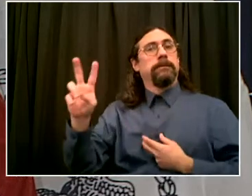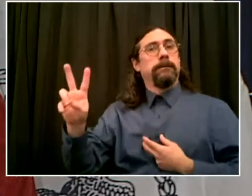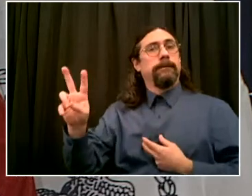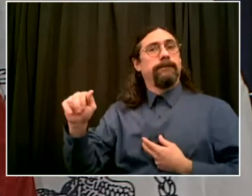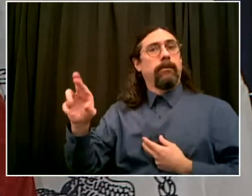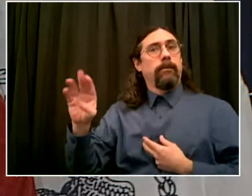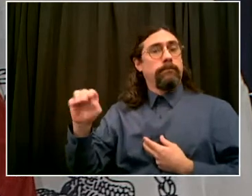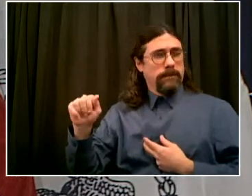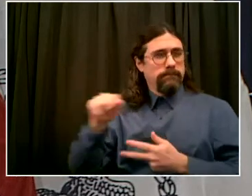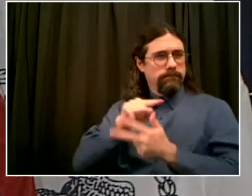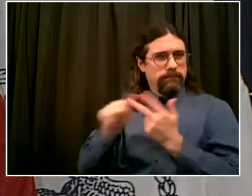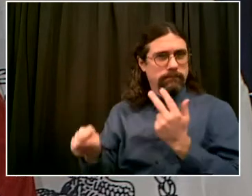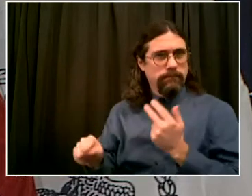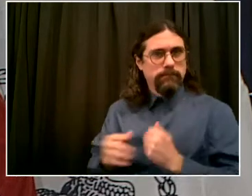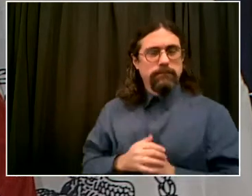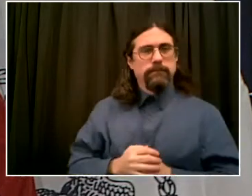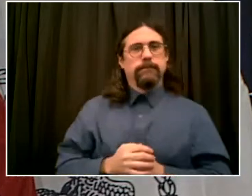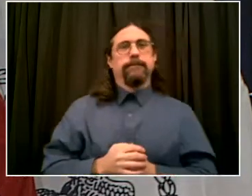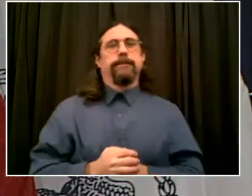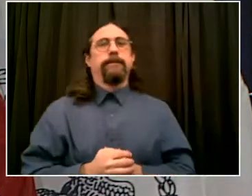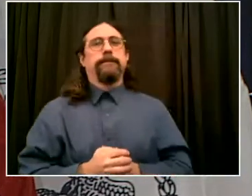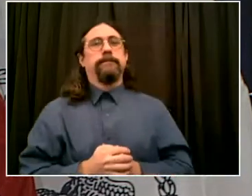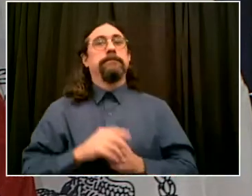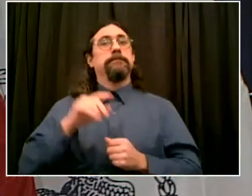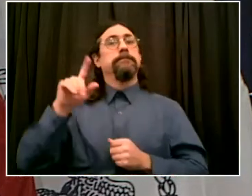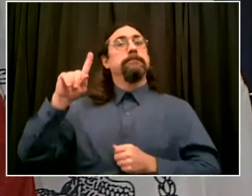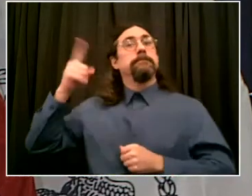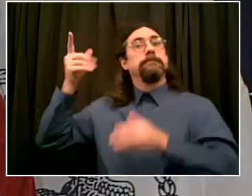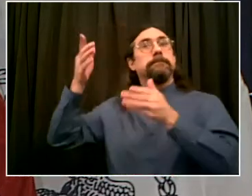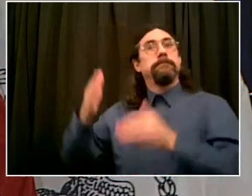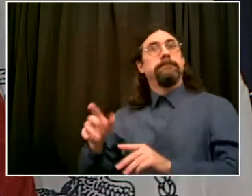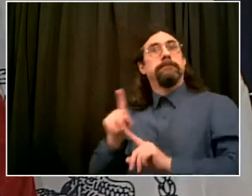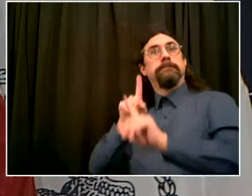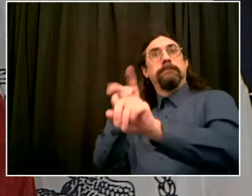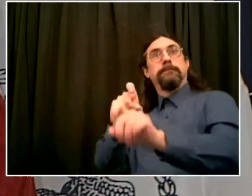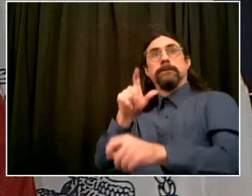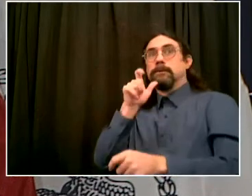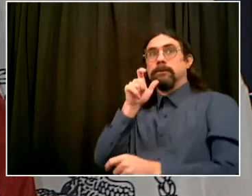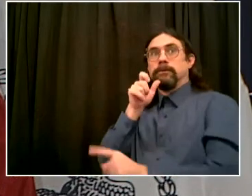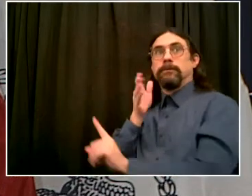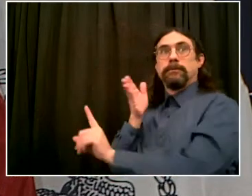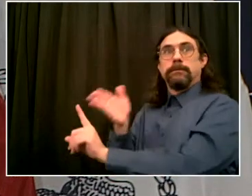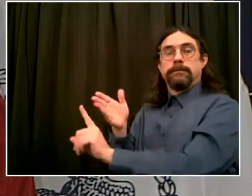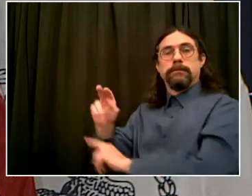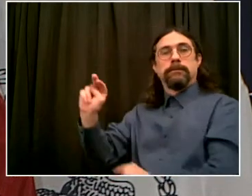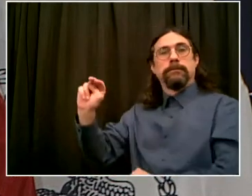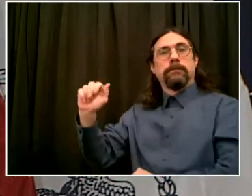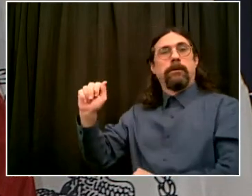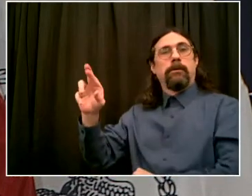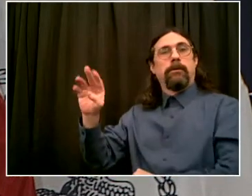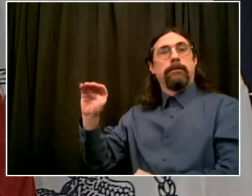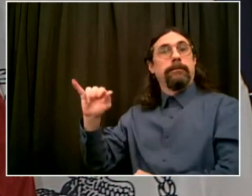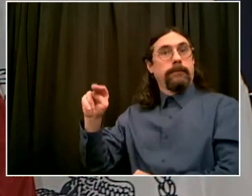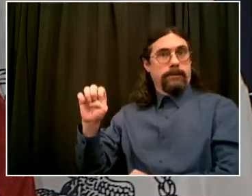DR. KATZ, DR. CHOOKSHI I AND DR. JAY VARMA. Reporter: